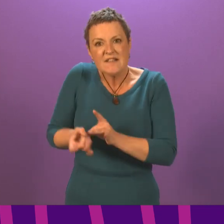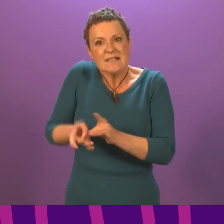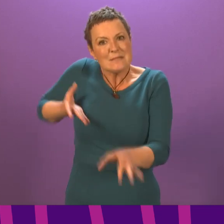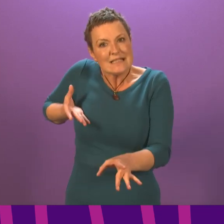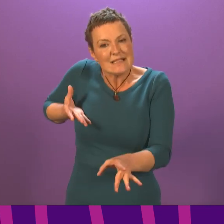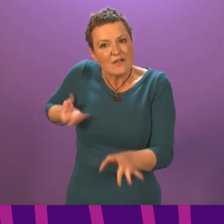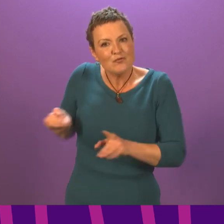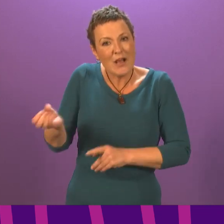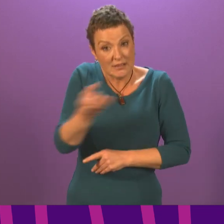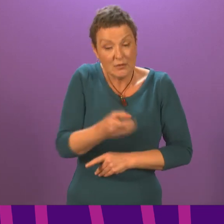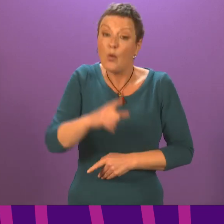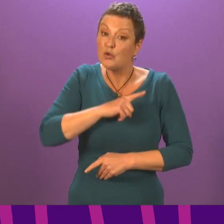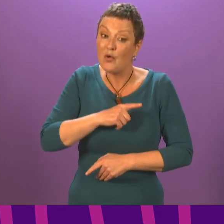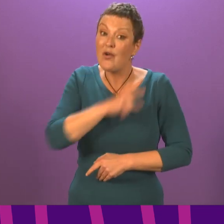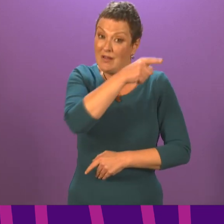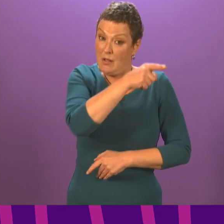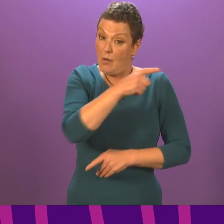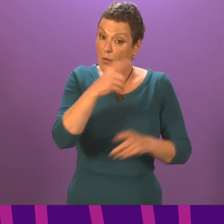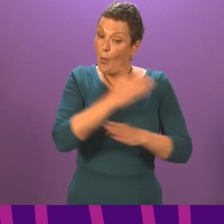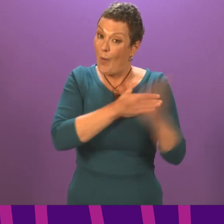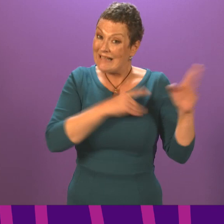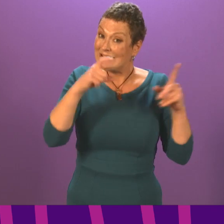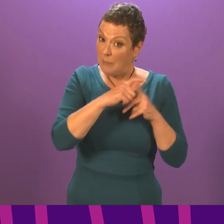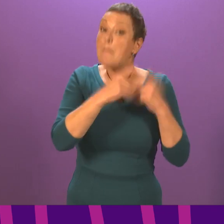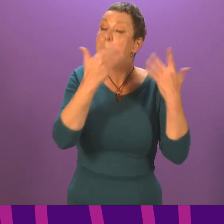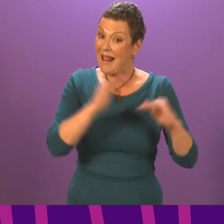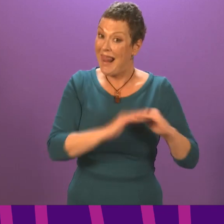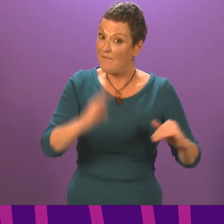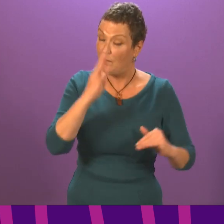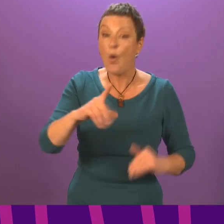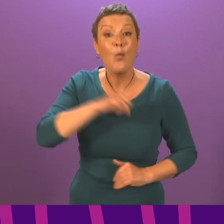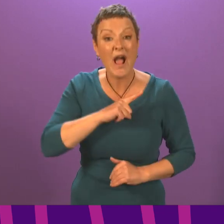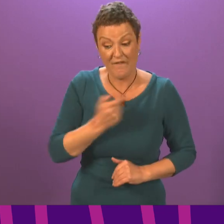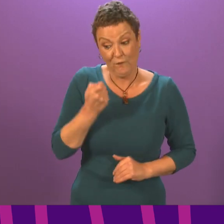West Dunbartonshire has been in level 4 because, only a matter of weeks ago, it had extremely